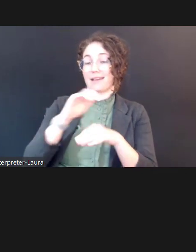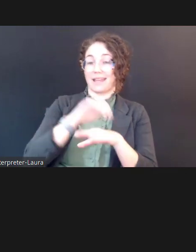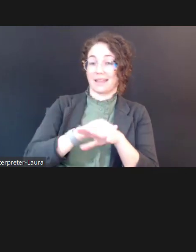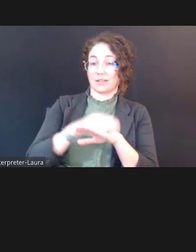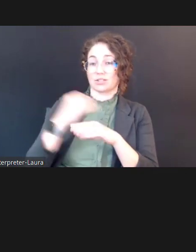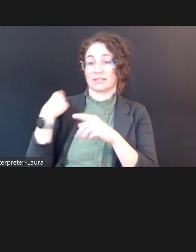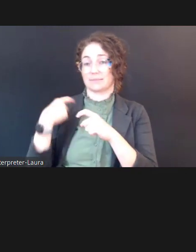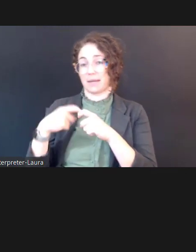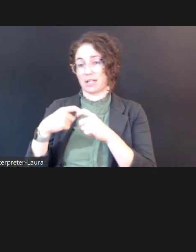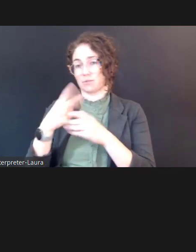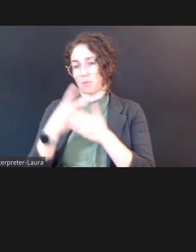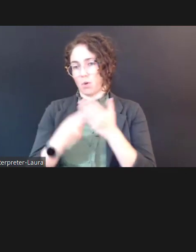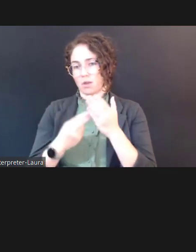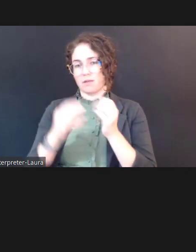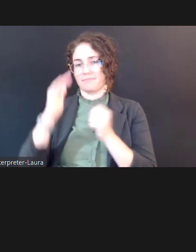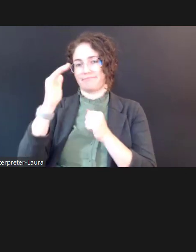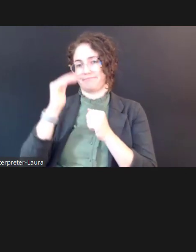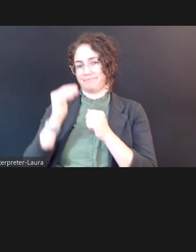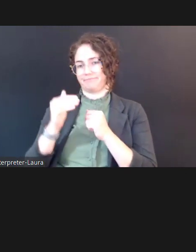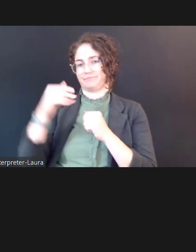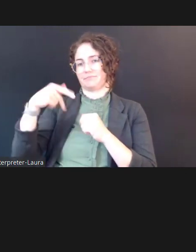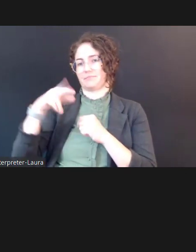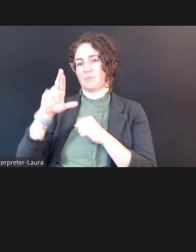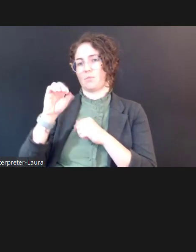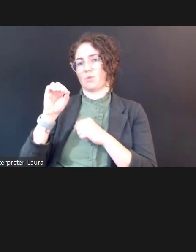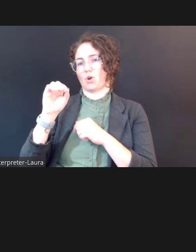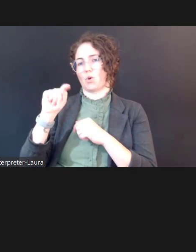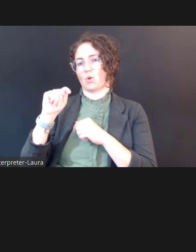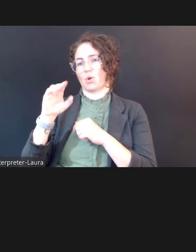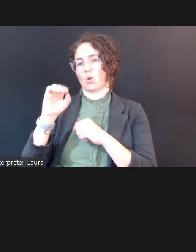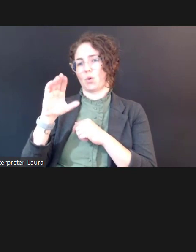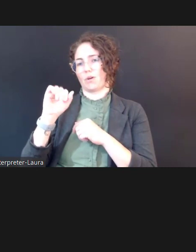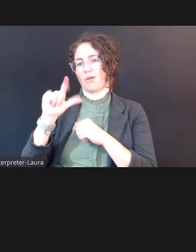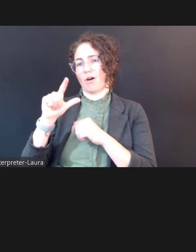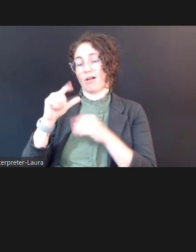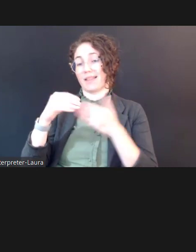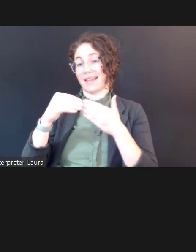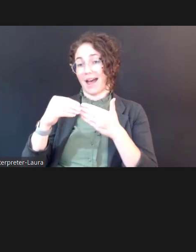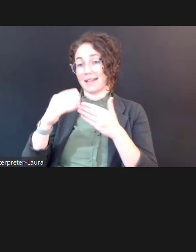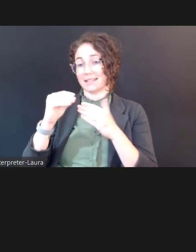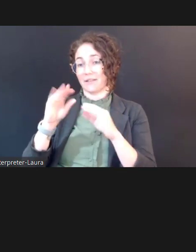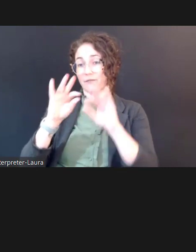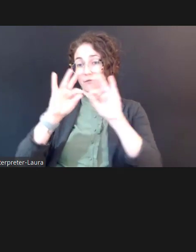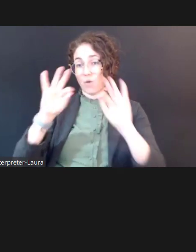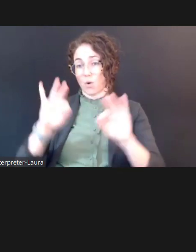The protocol guides and forms, we have a set of forms for OAE and